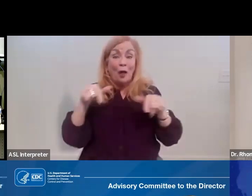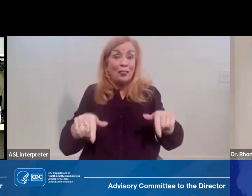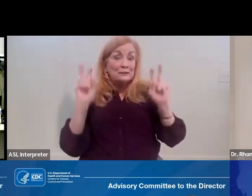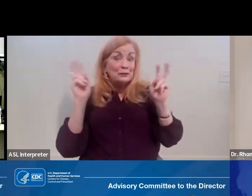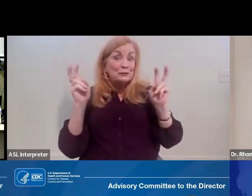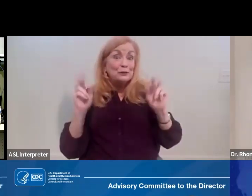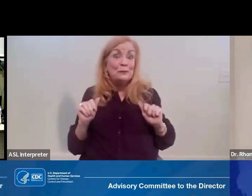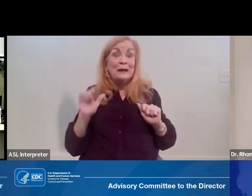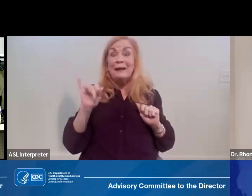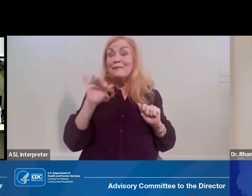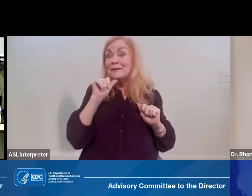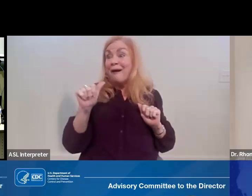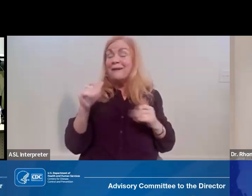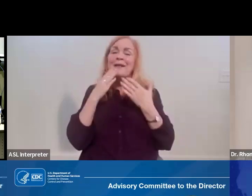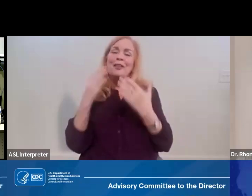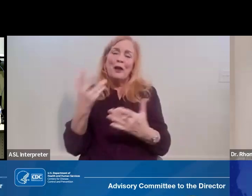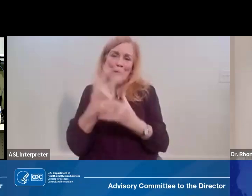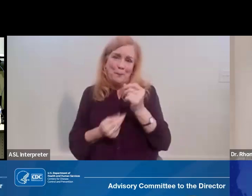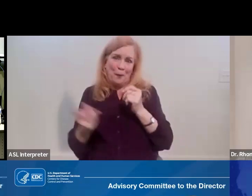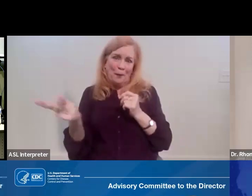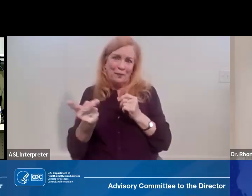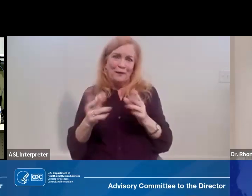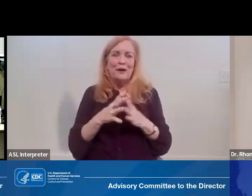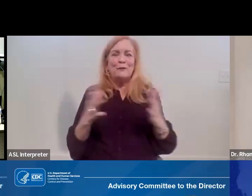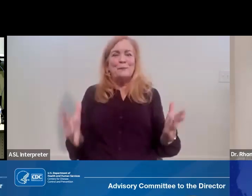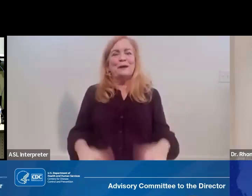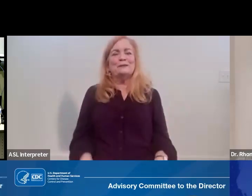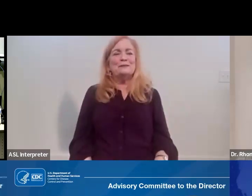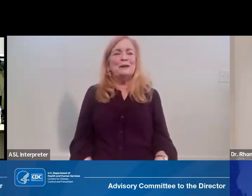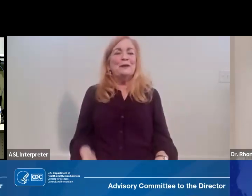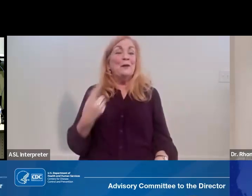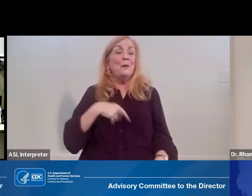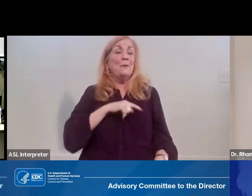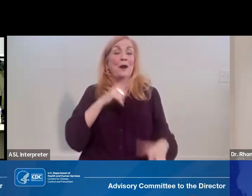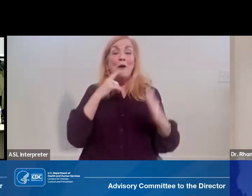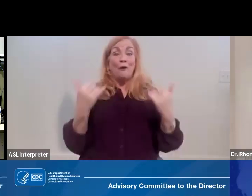If not, thank you both very, very much. And we're now at the end of the meeting.